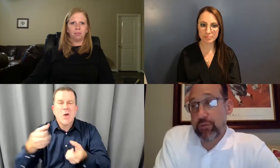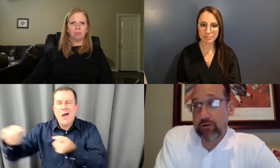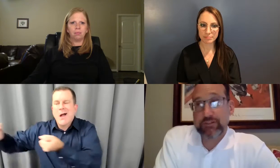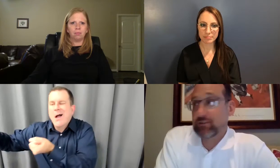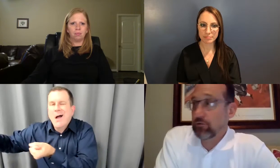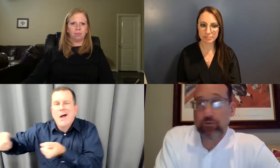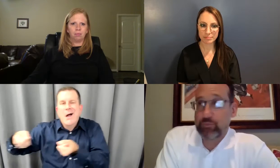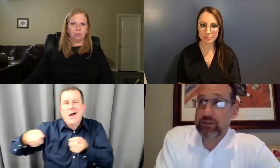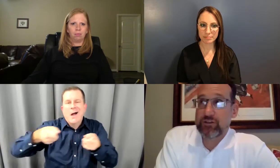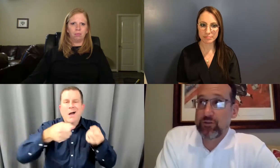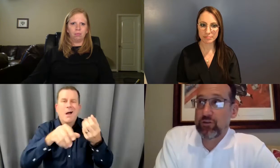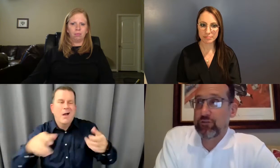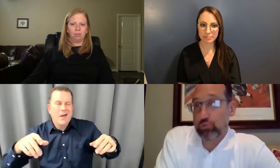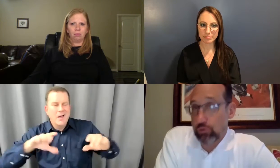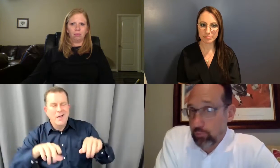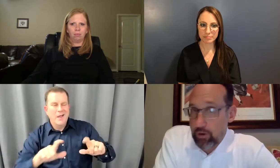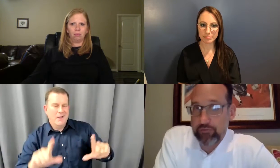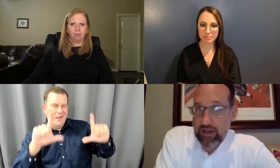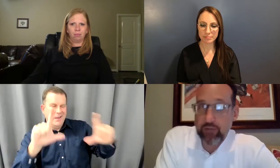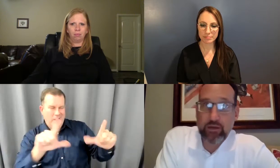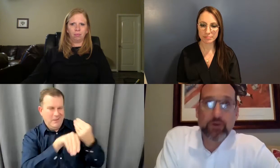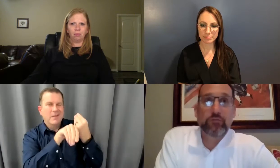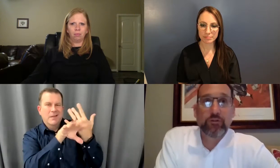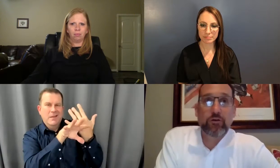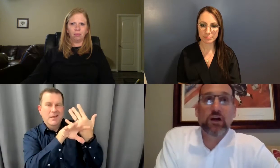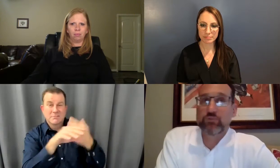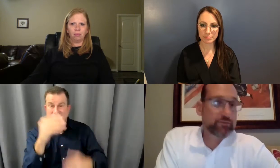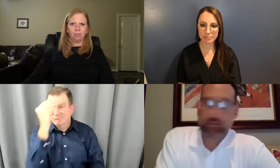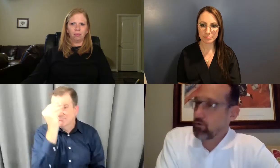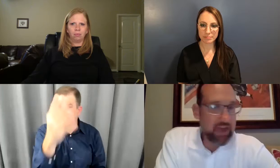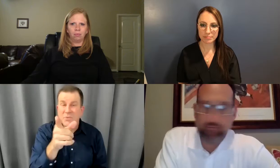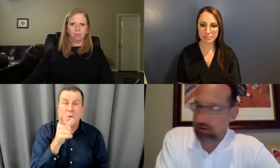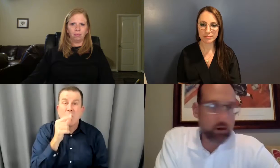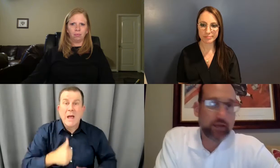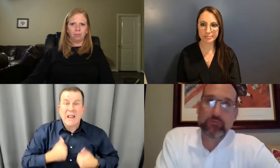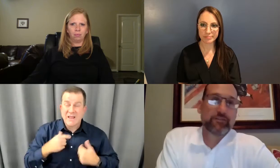but there are still, especially if you live in a rural part of Alabama, there are hospitals that don't have the VRI.